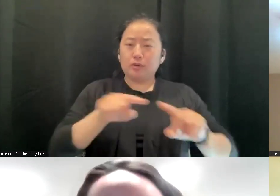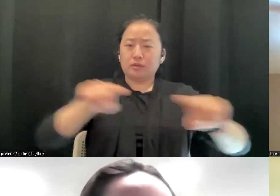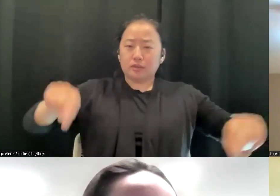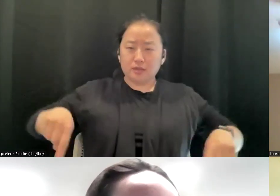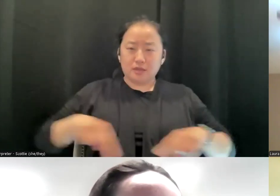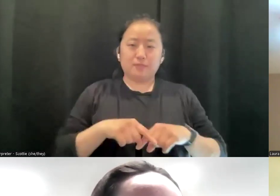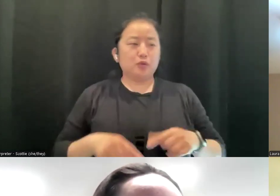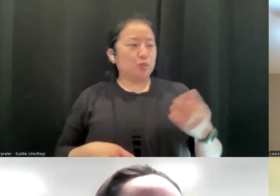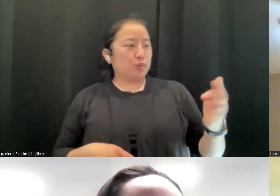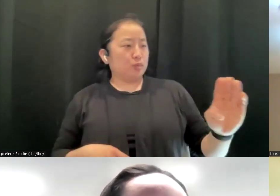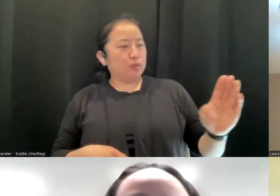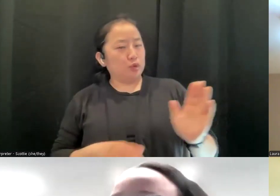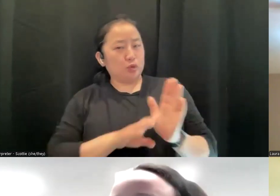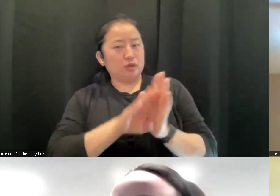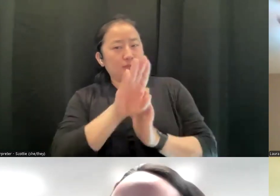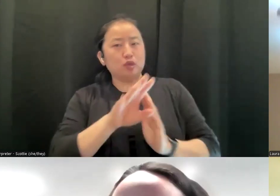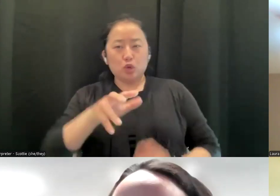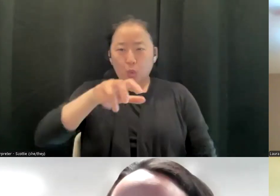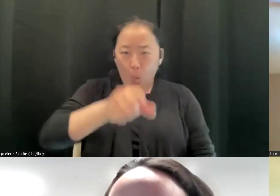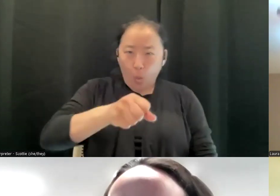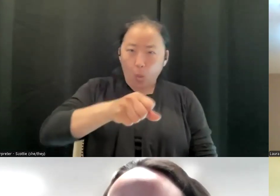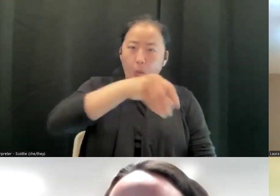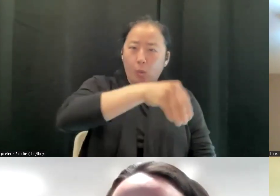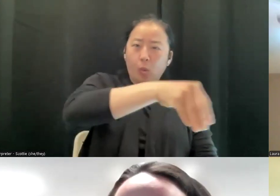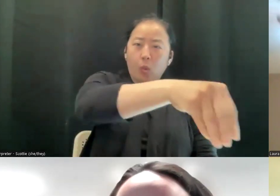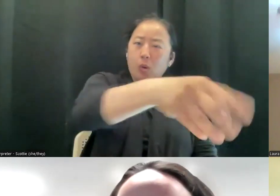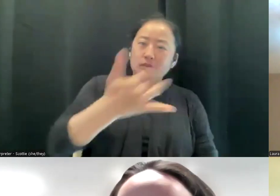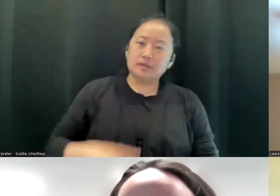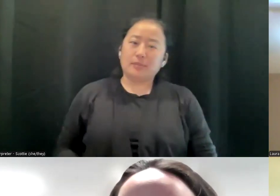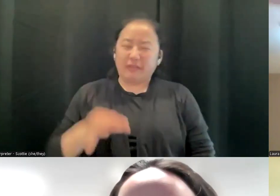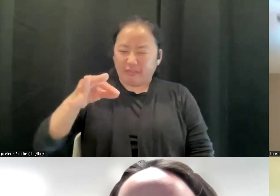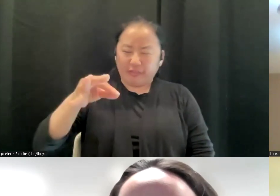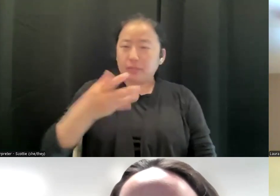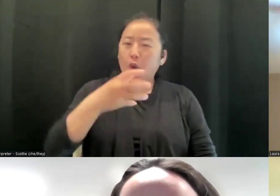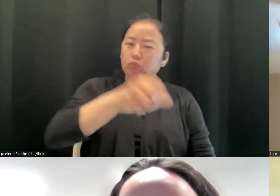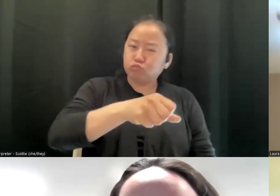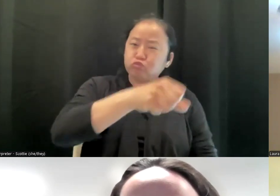can you build it up so you can actually hold on to it and move it around as well.